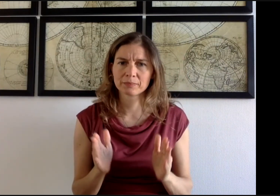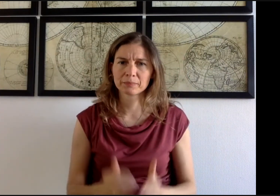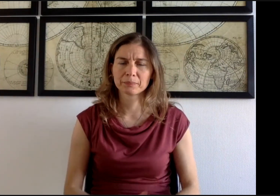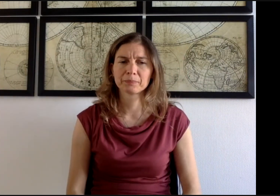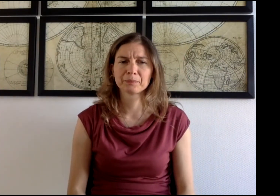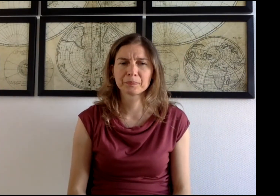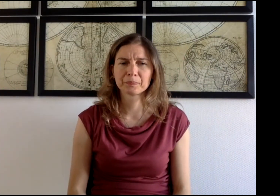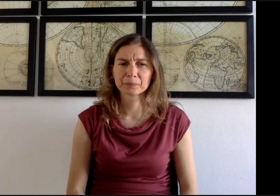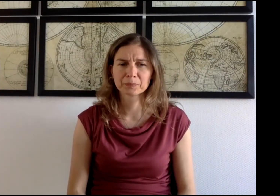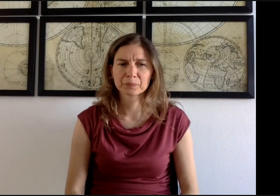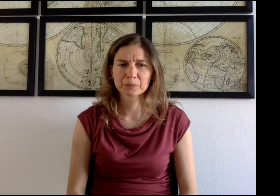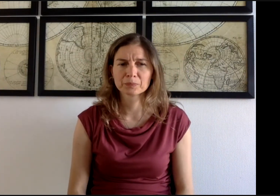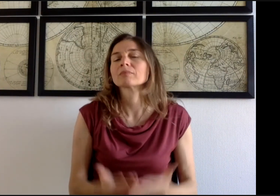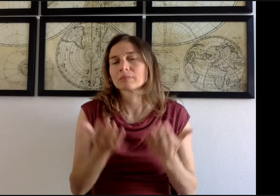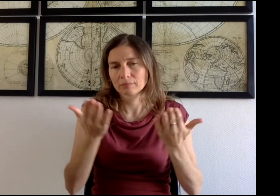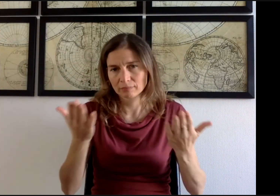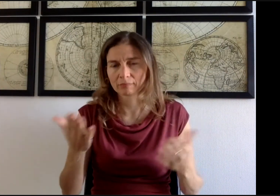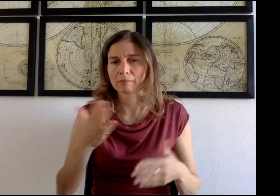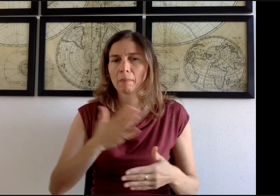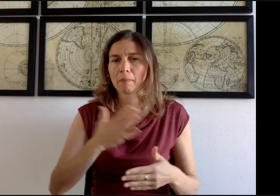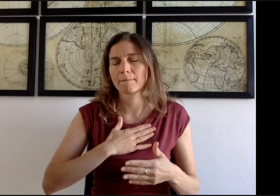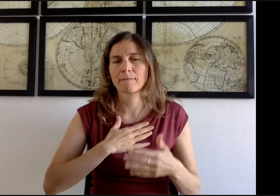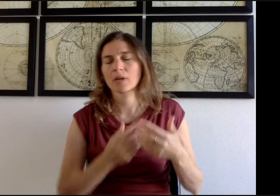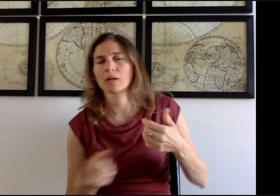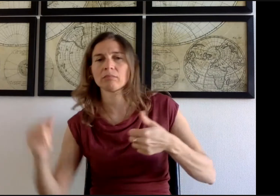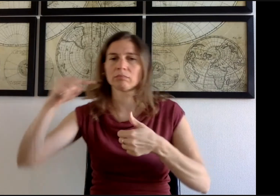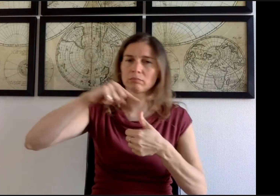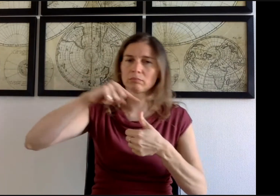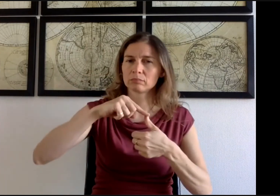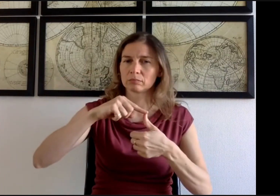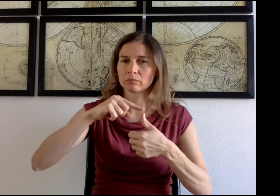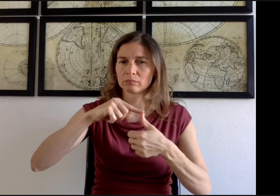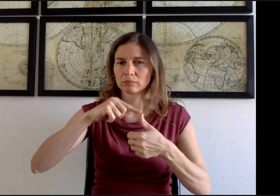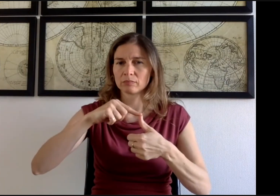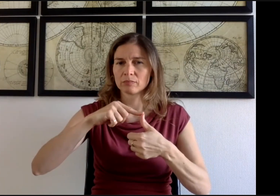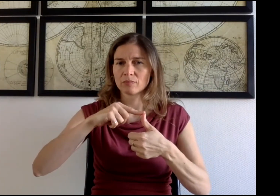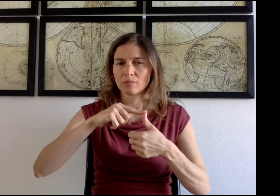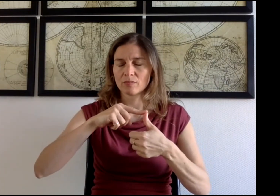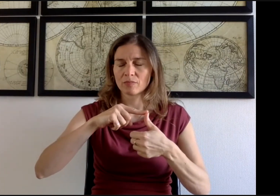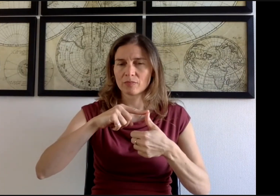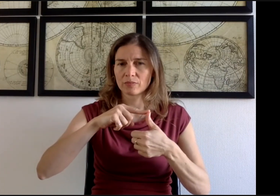So that is my main information,